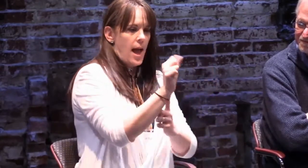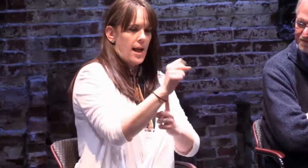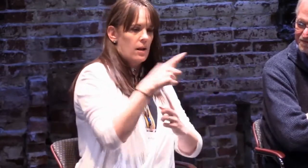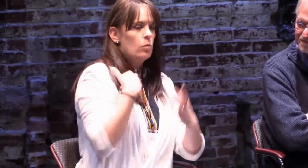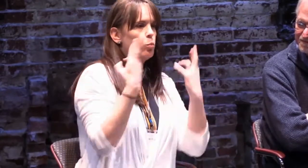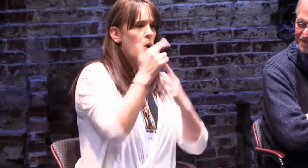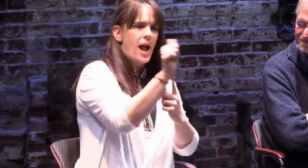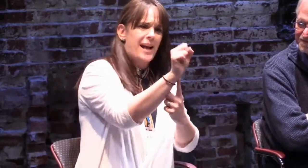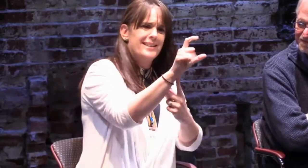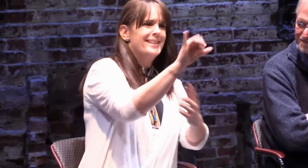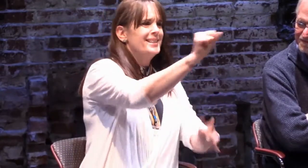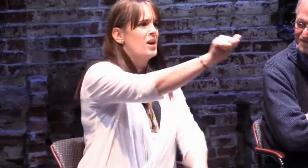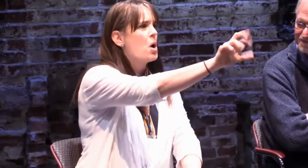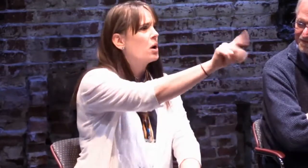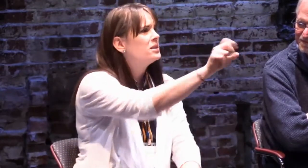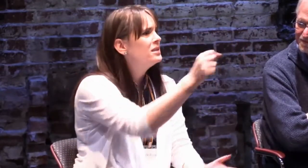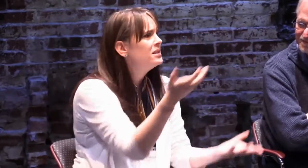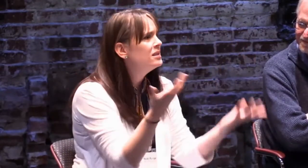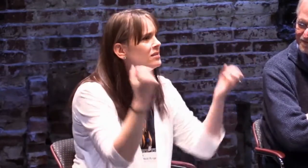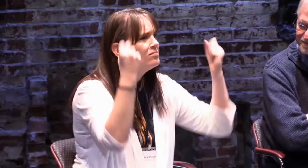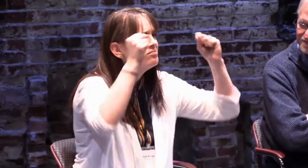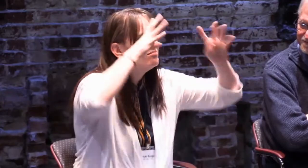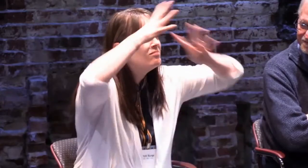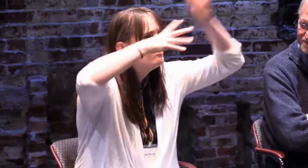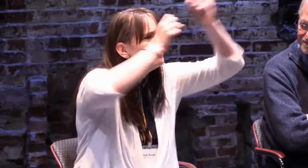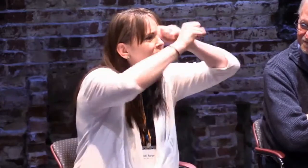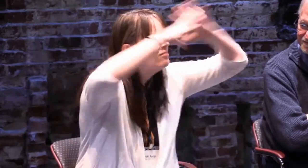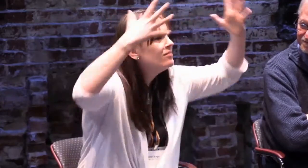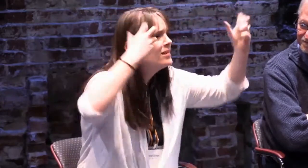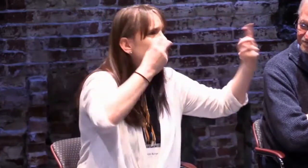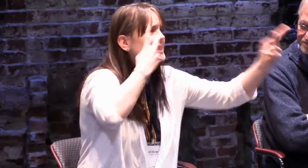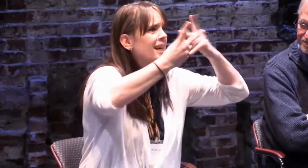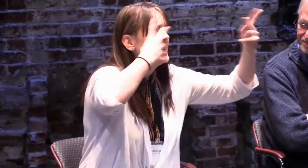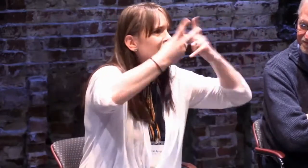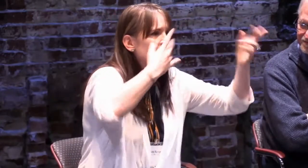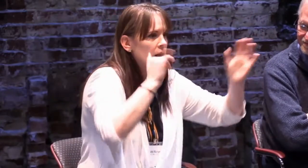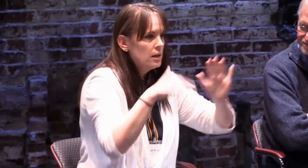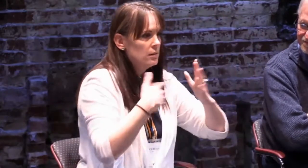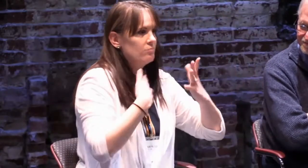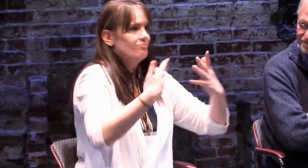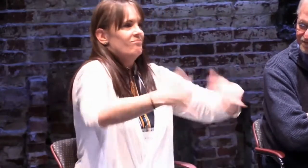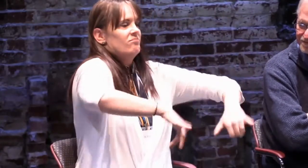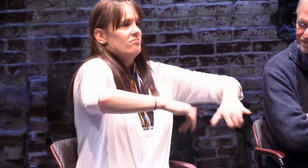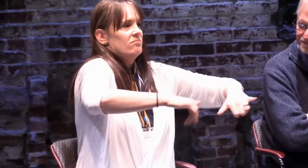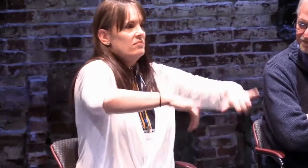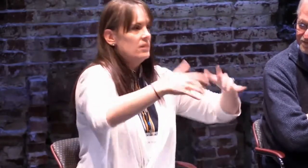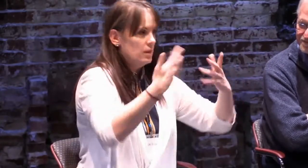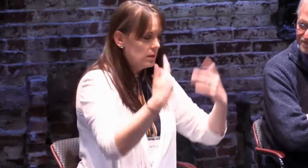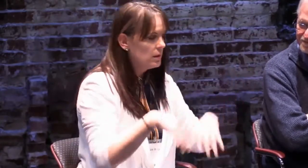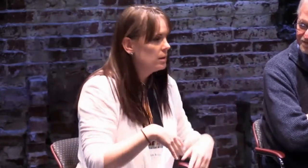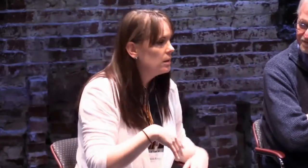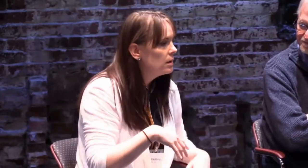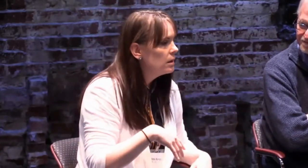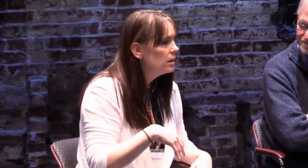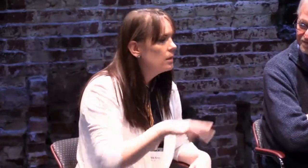That's when I really emerged as a person who's language was ASL, who was a visionary and visual,